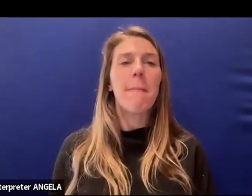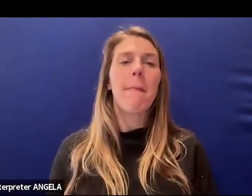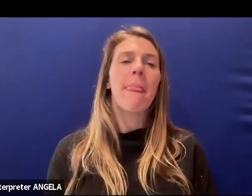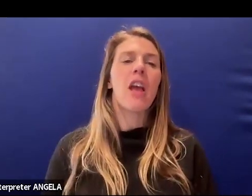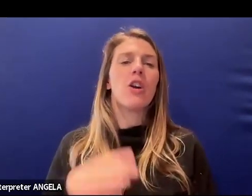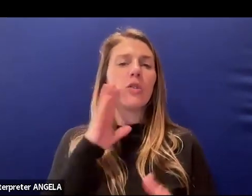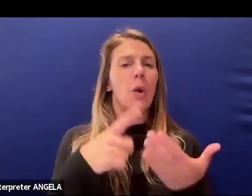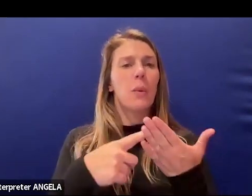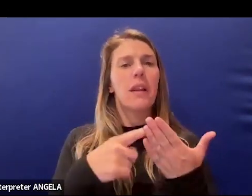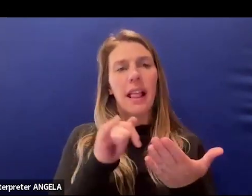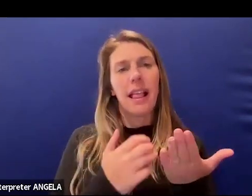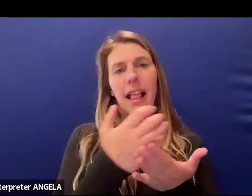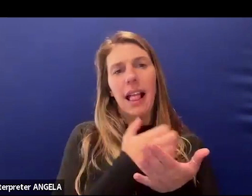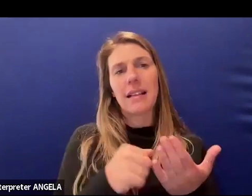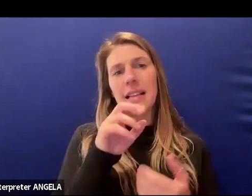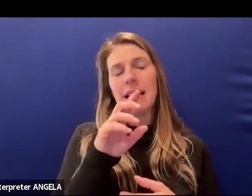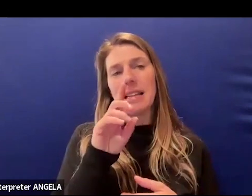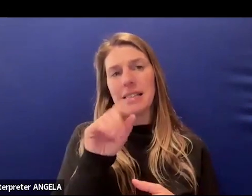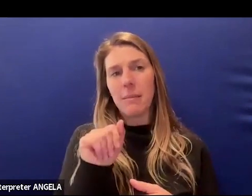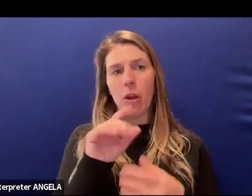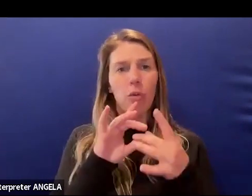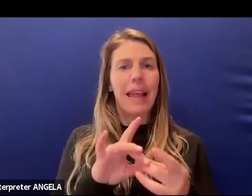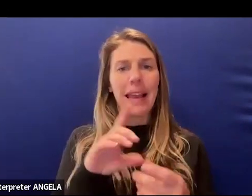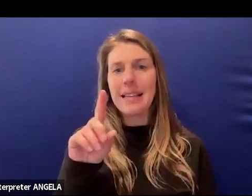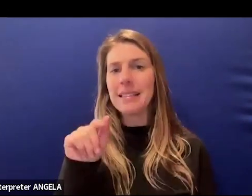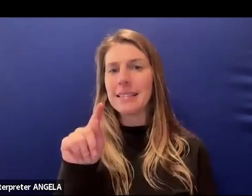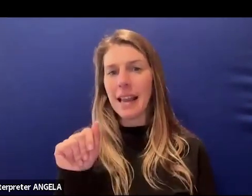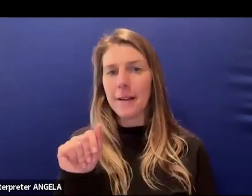I said I would talk a little bit about collecting disability-related data,